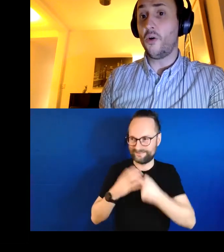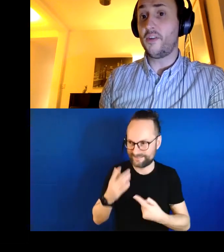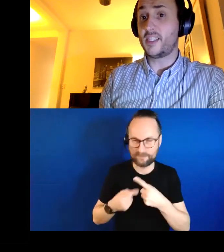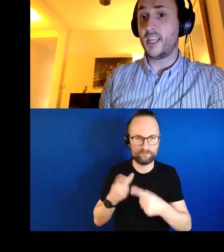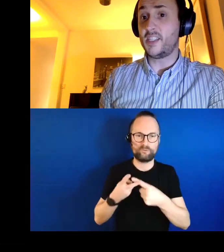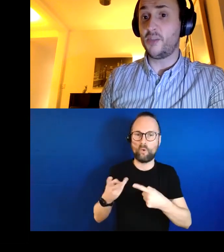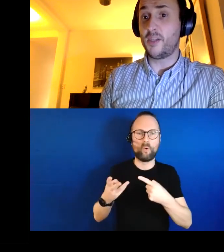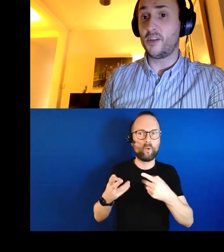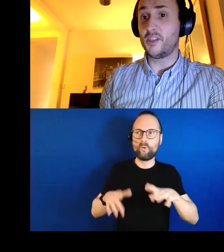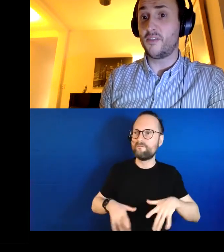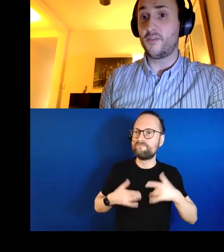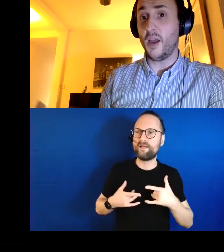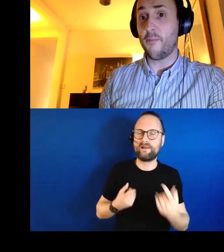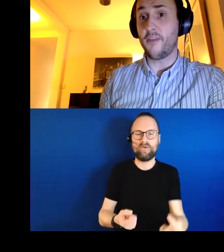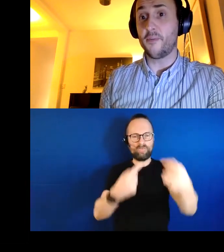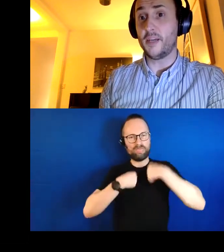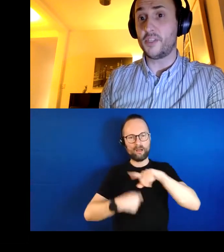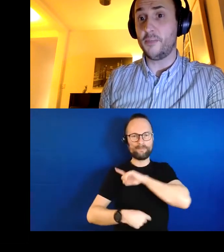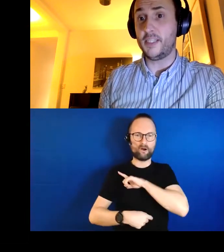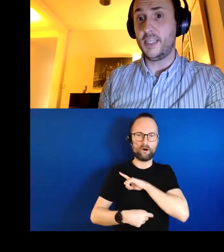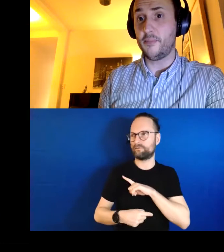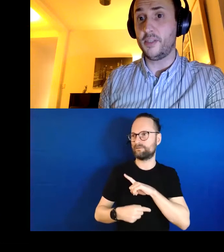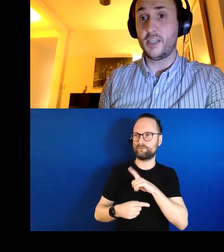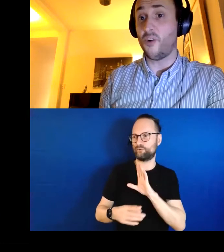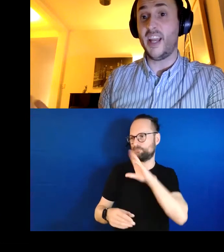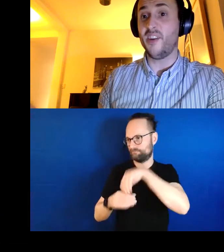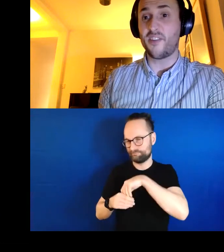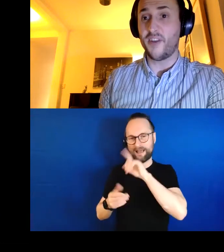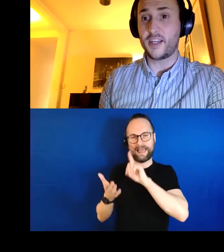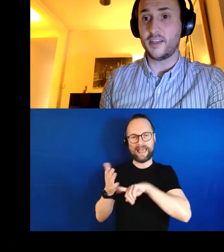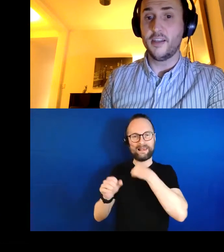The box I ticked at the box is do you feel race, sex, gender, - if you think that offence wouldn't happen if you